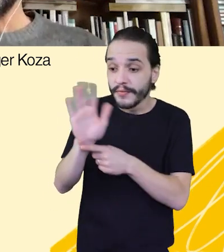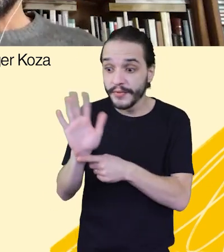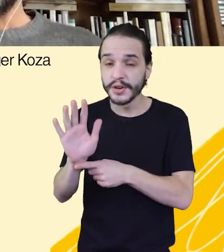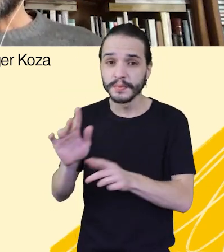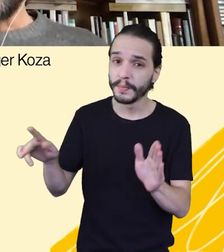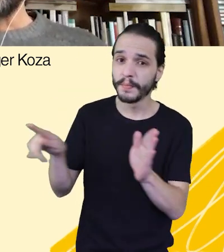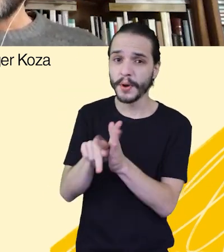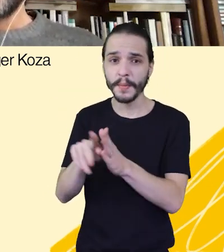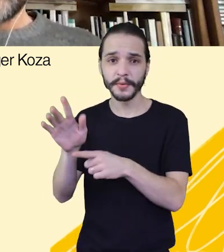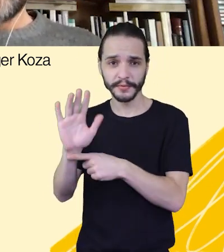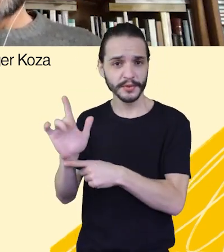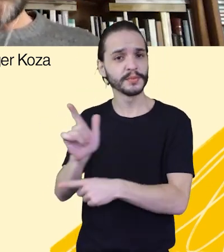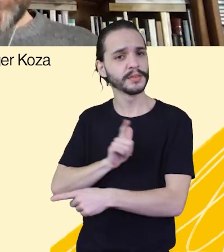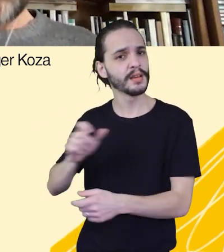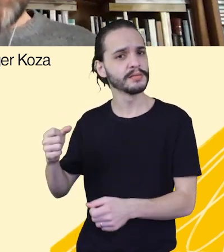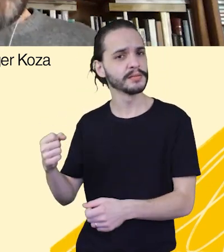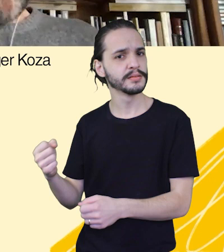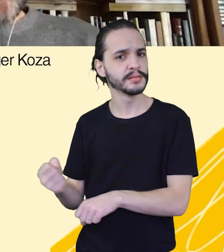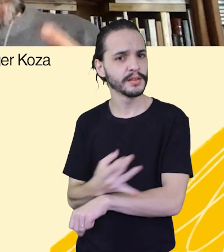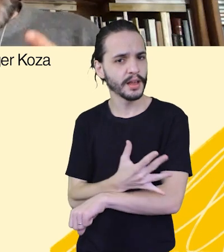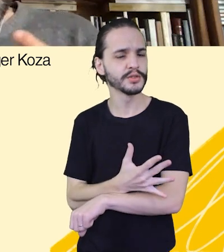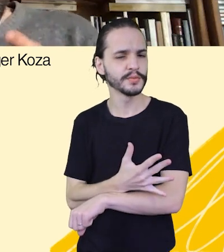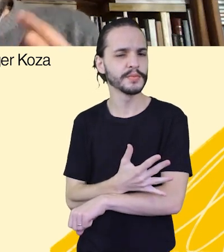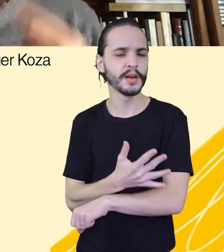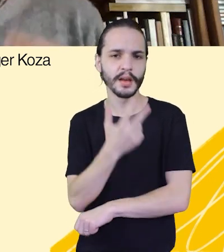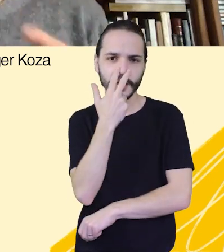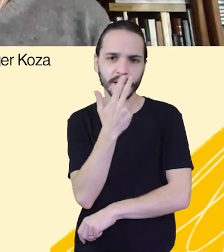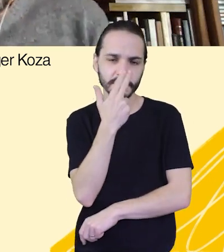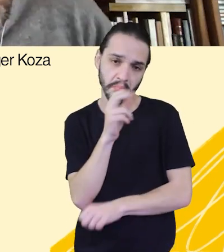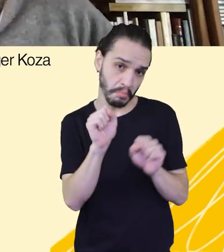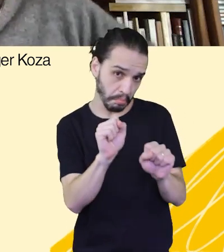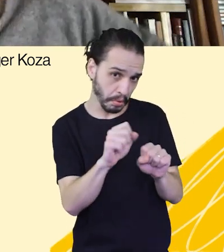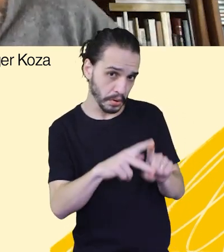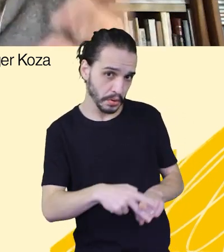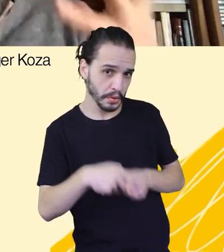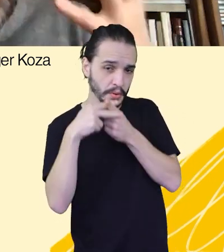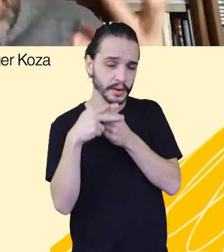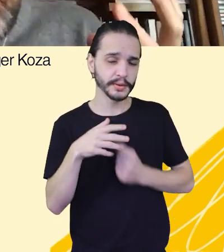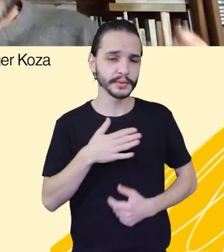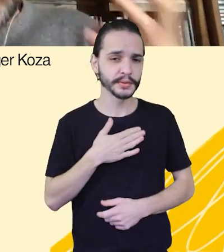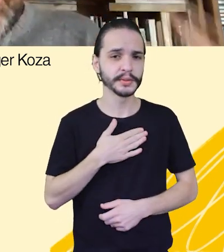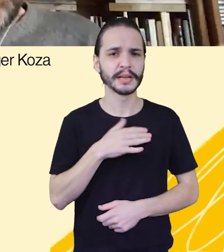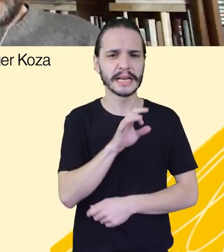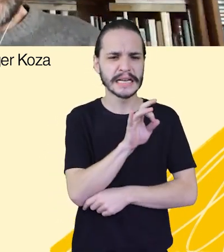About feelings? - Yes. Yes. But it's about one... The film itself is a felling.